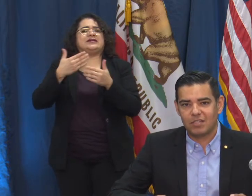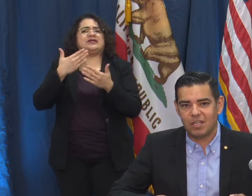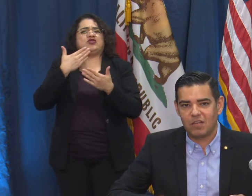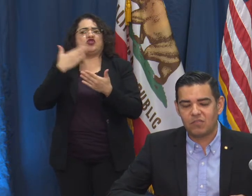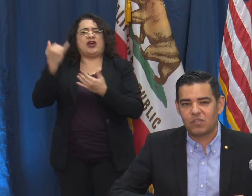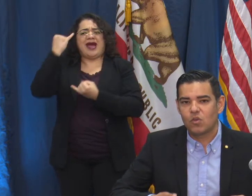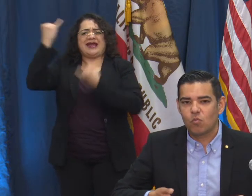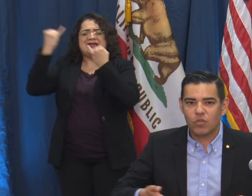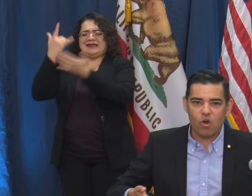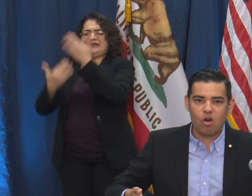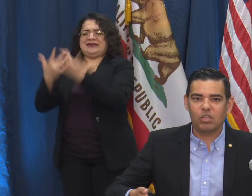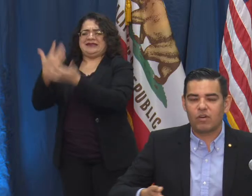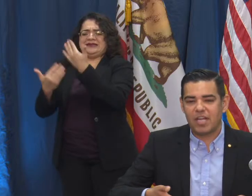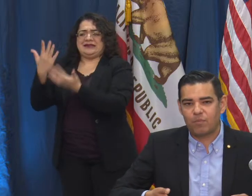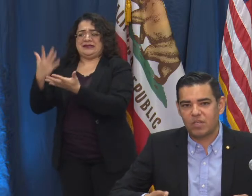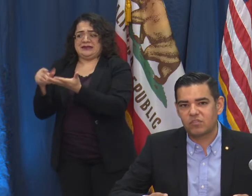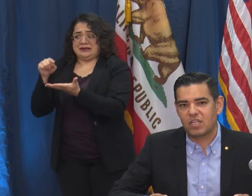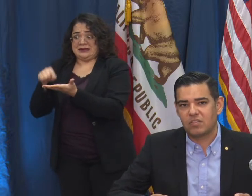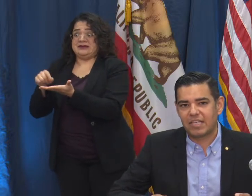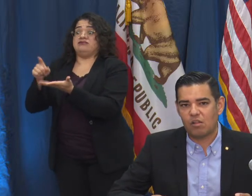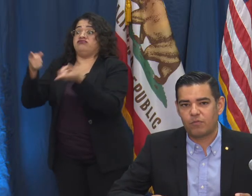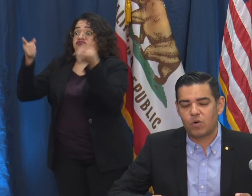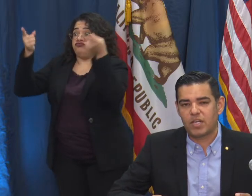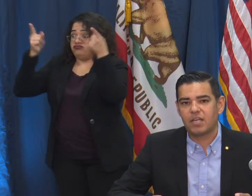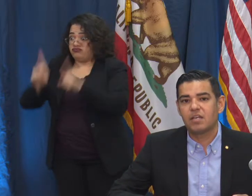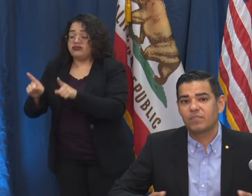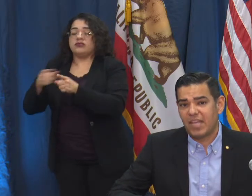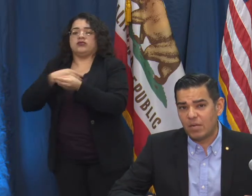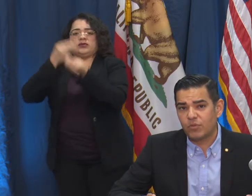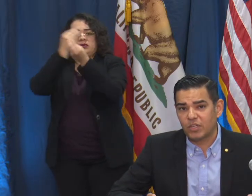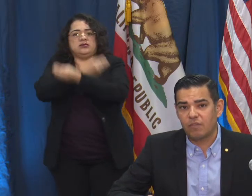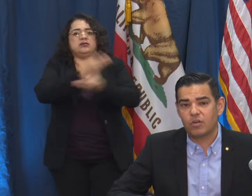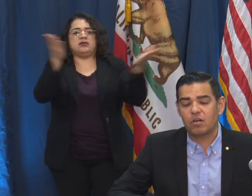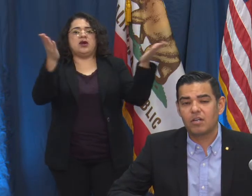with all of our neighboring cities in California and with the Governor and his